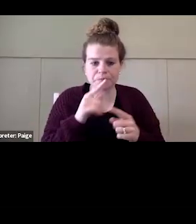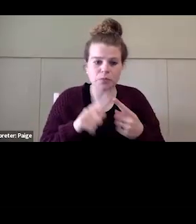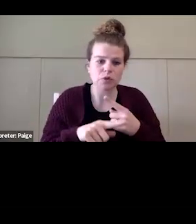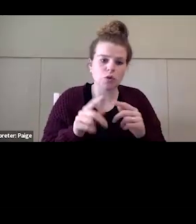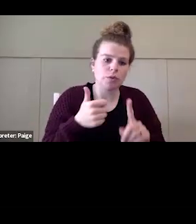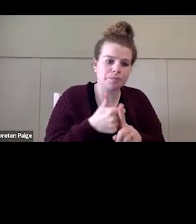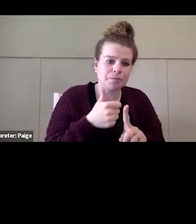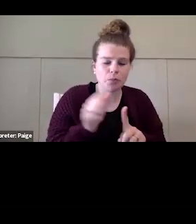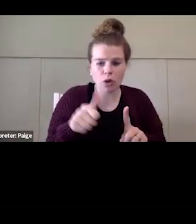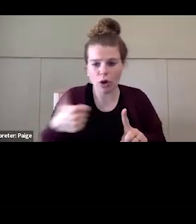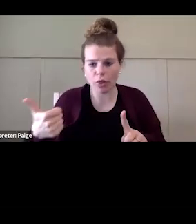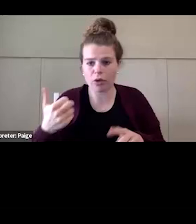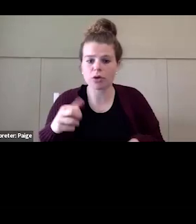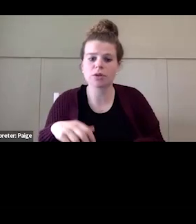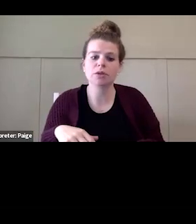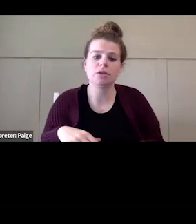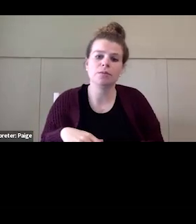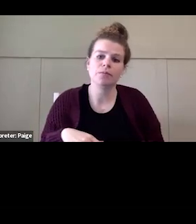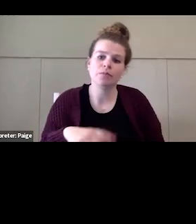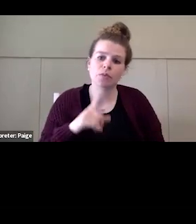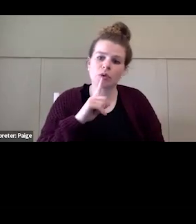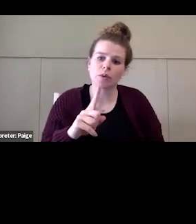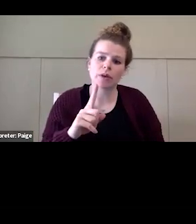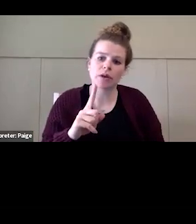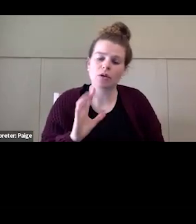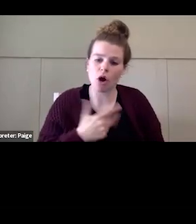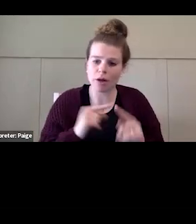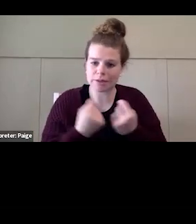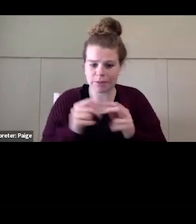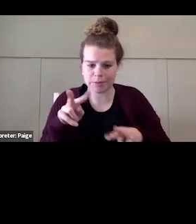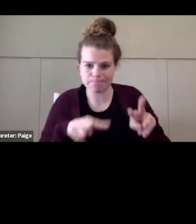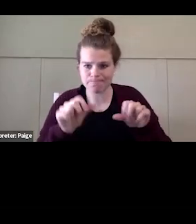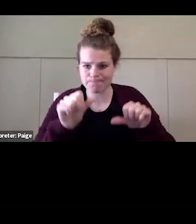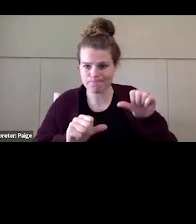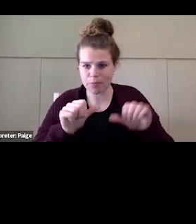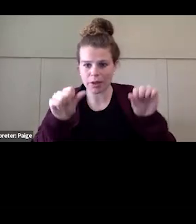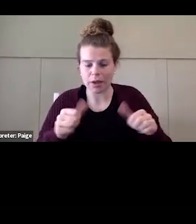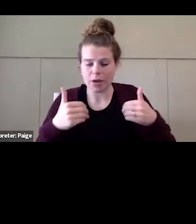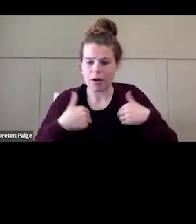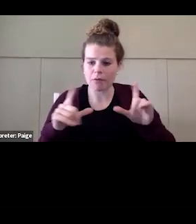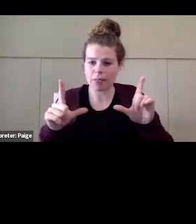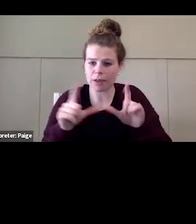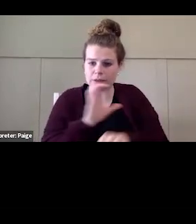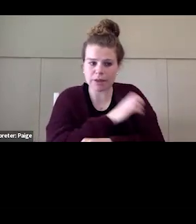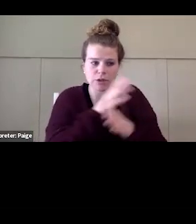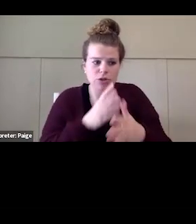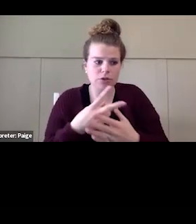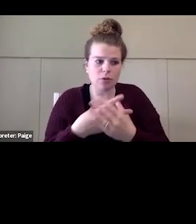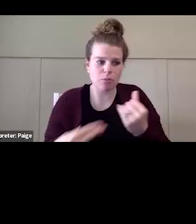And so our teams are able to do that. We do have licensed clinicians on both STAR